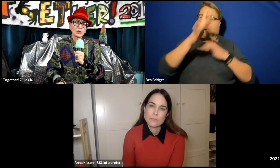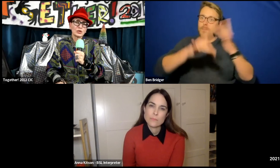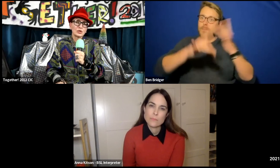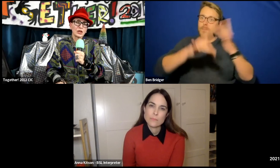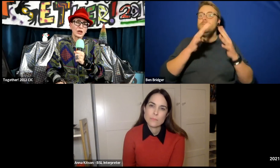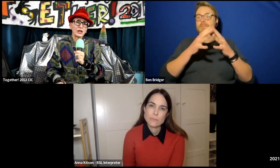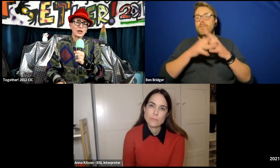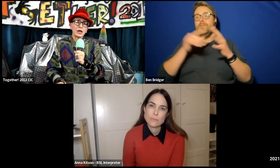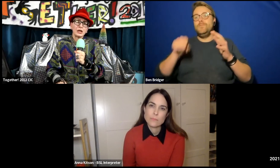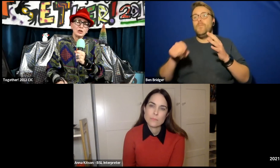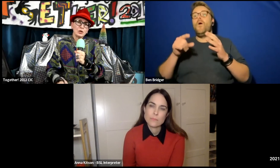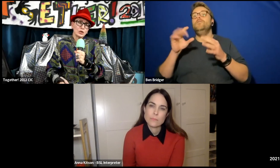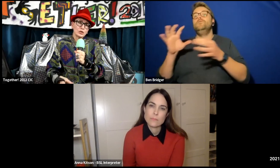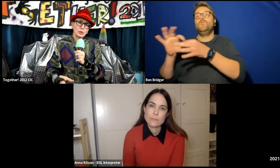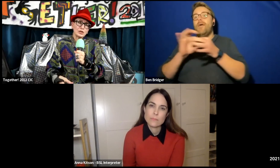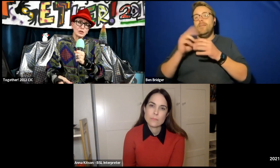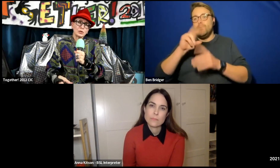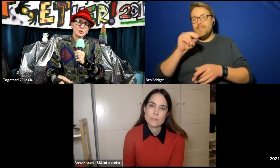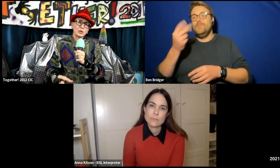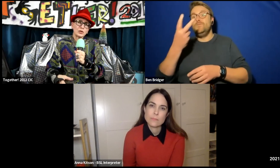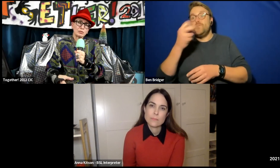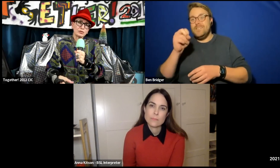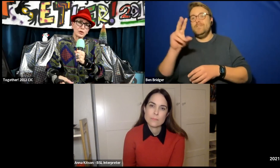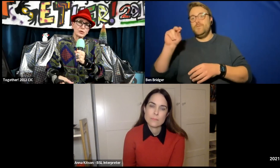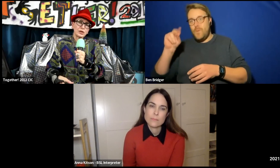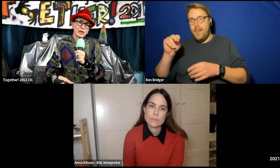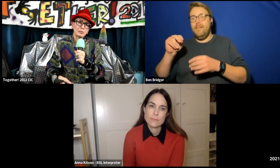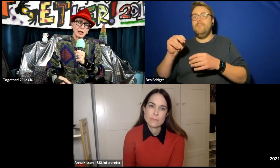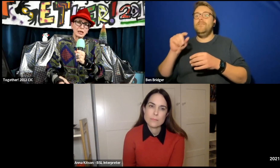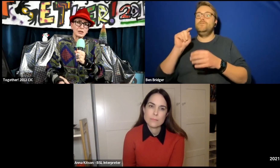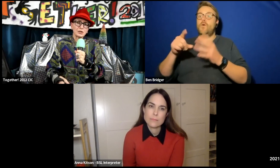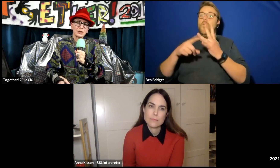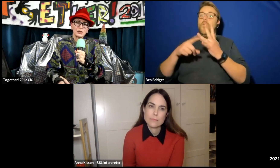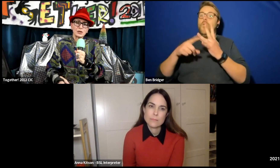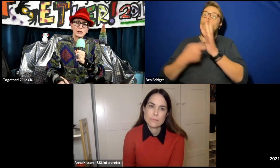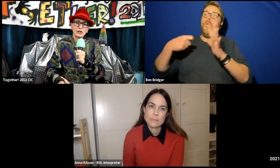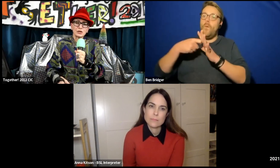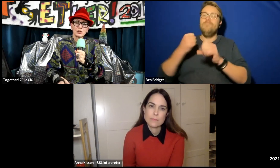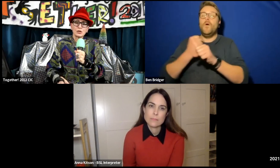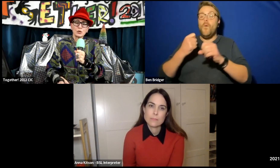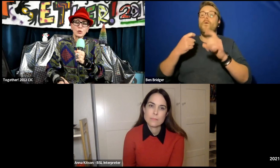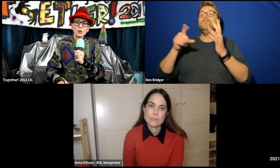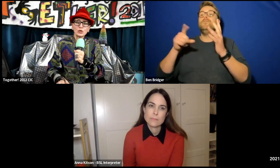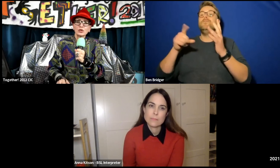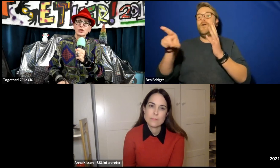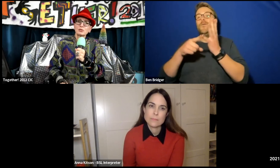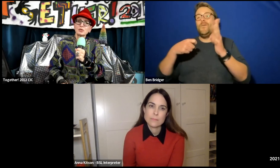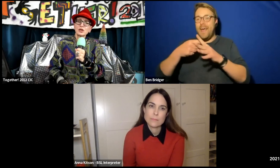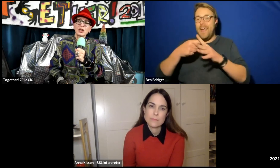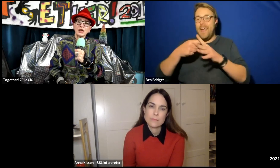www.Together!2012.org.uk, look at the 2021 programme and there is links to all of the clubs there.